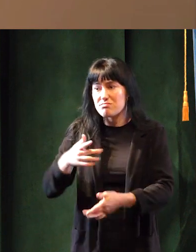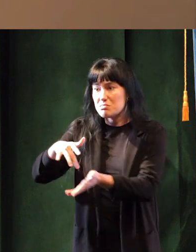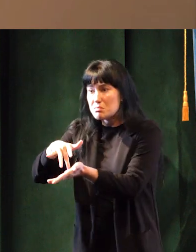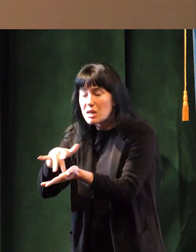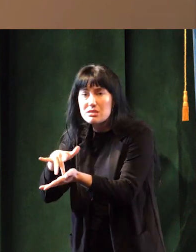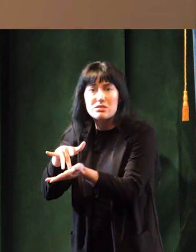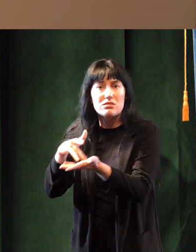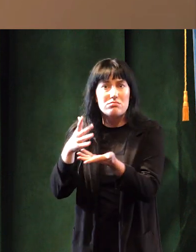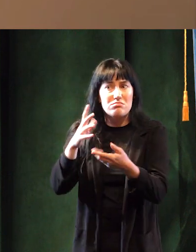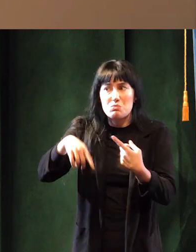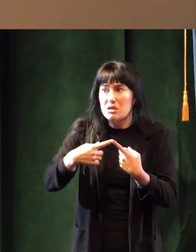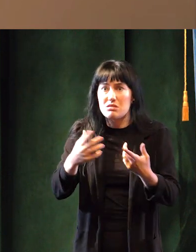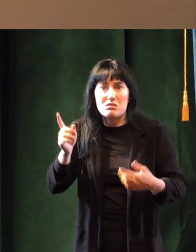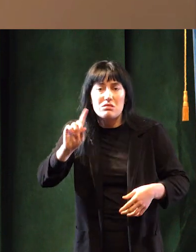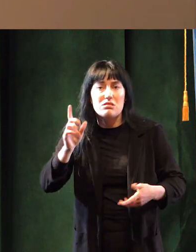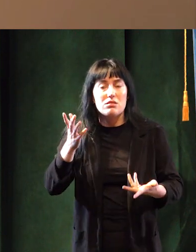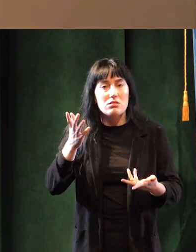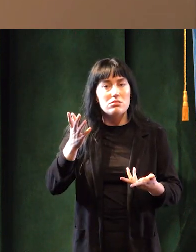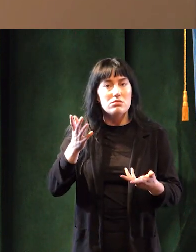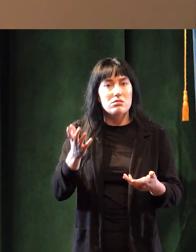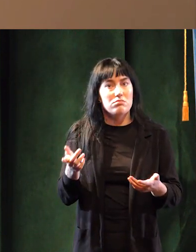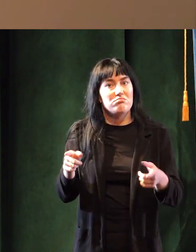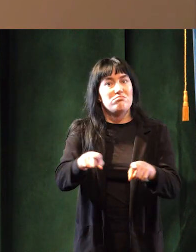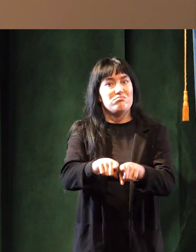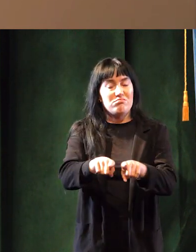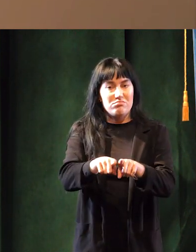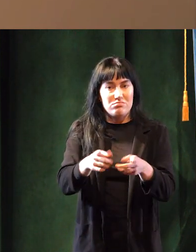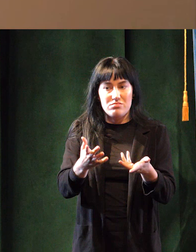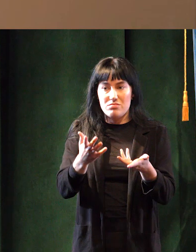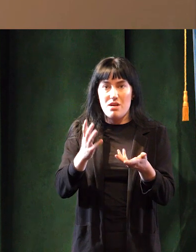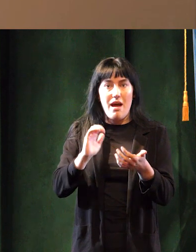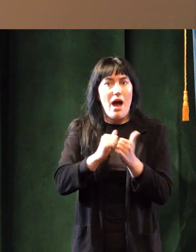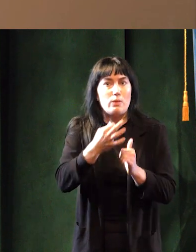we have an effective max vaccine and most of all how soon can we get back to